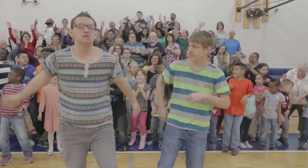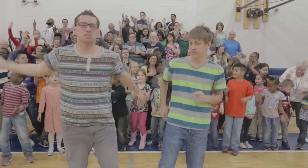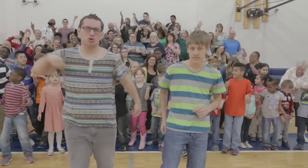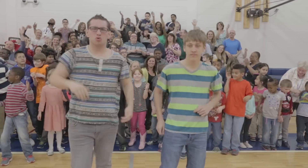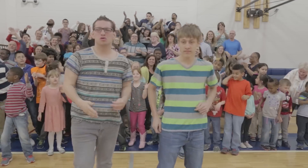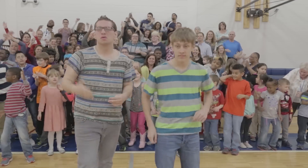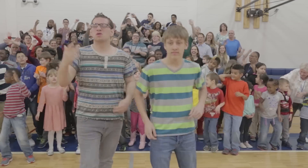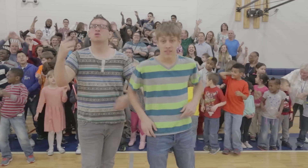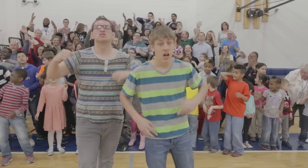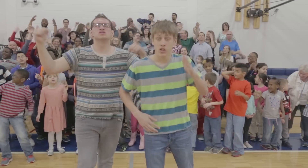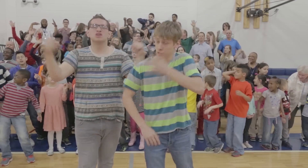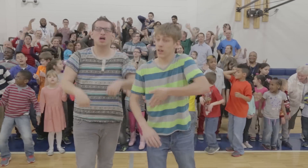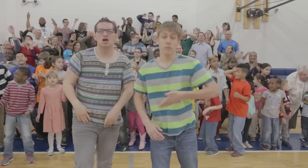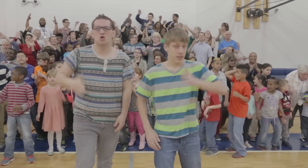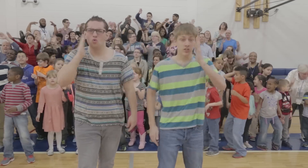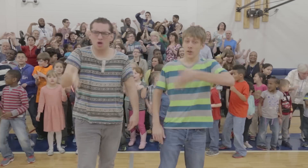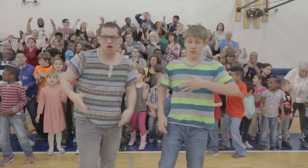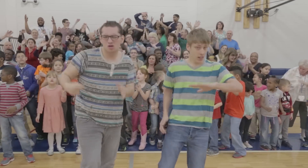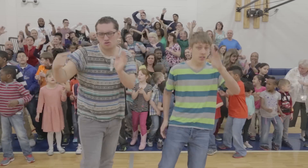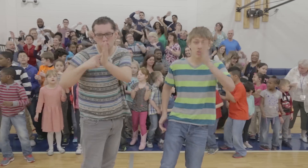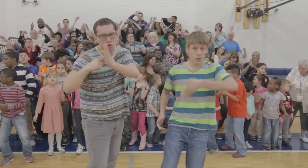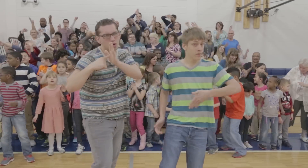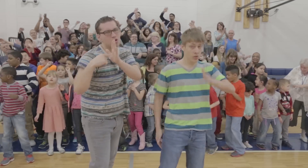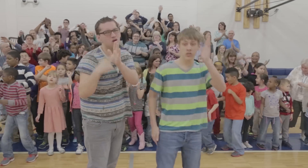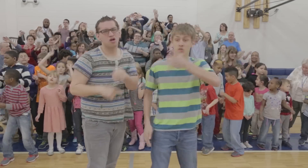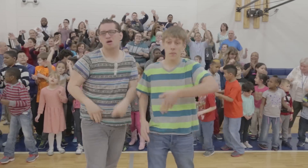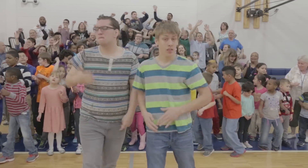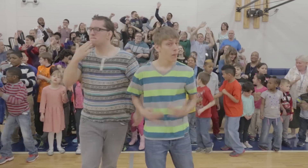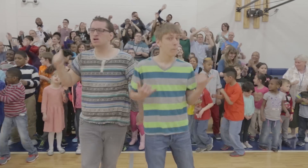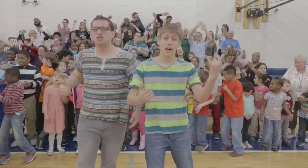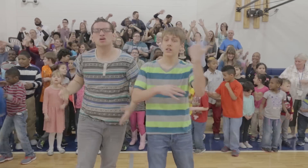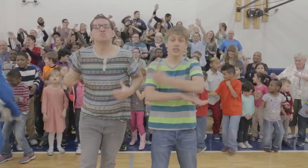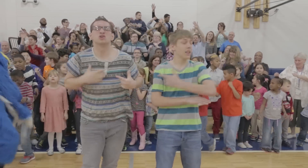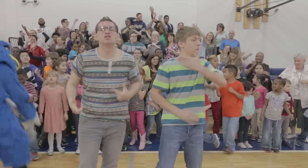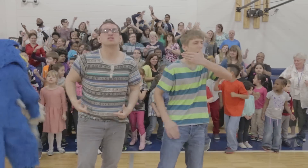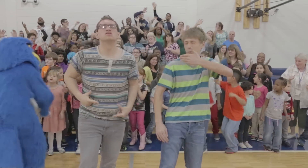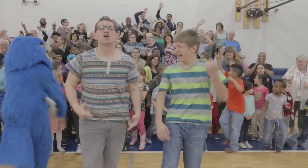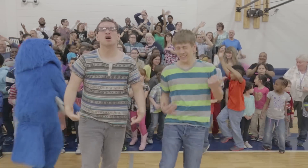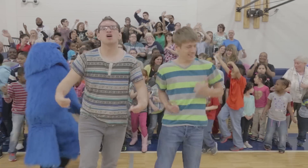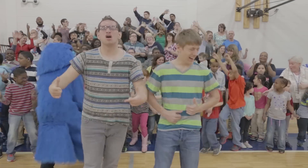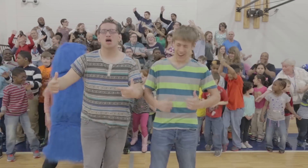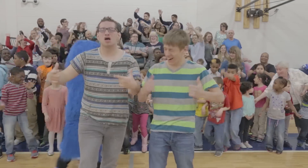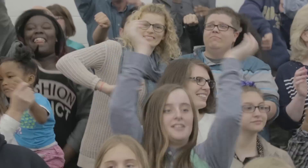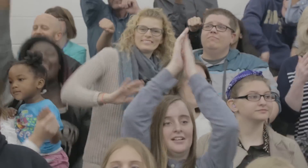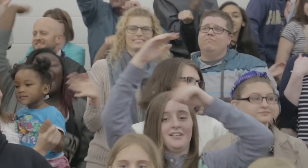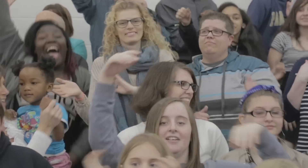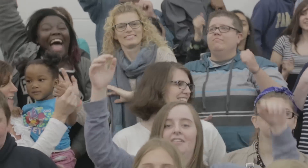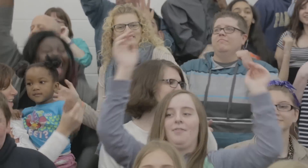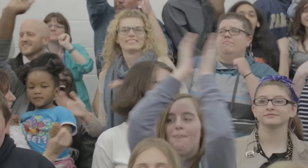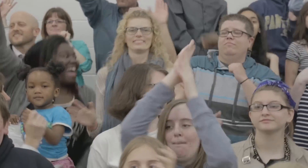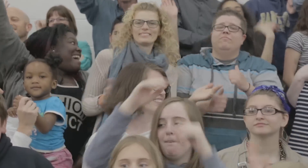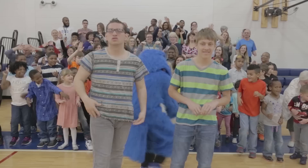This is gonna be, this is gonna be, this is gotta be The best day of my life